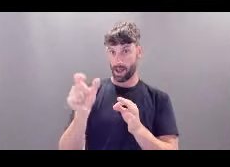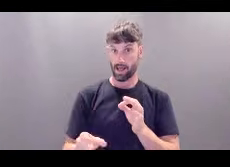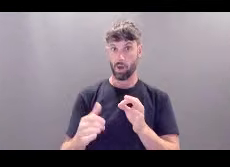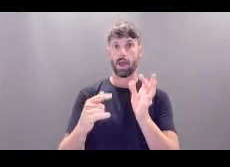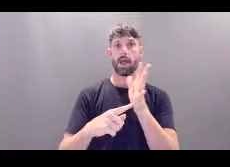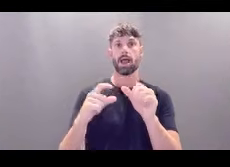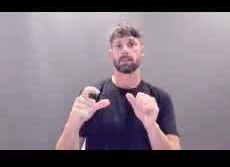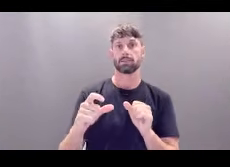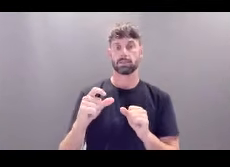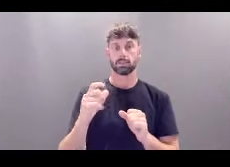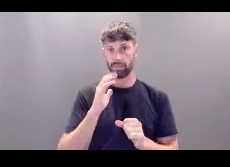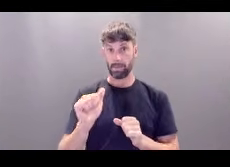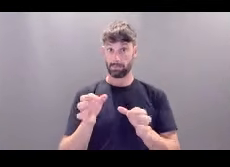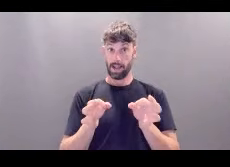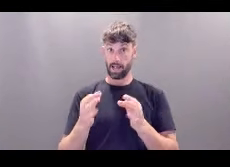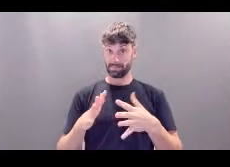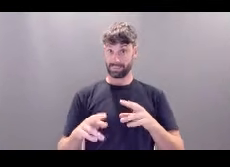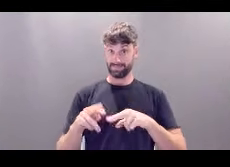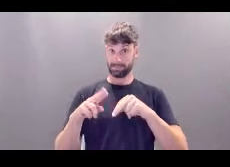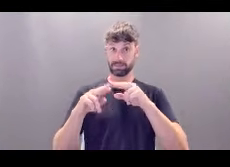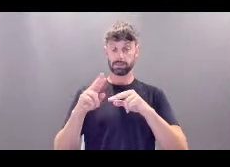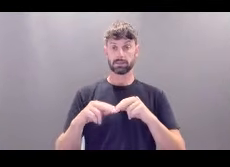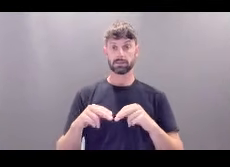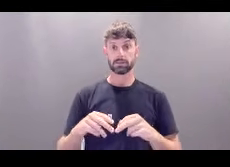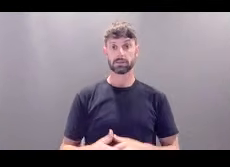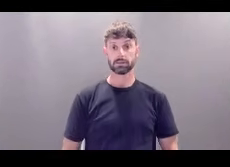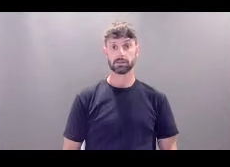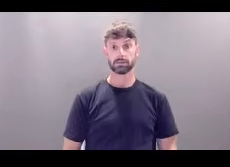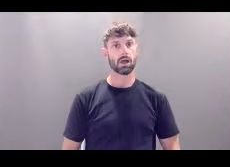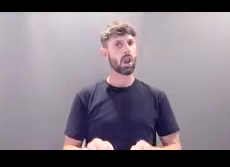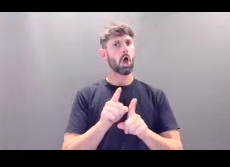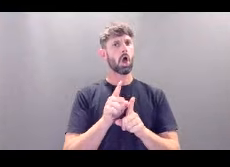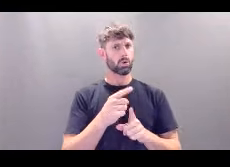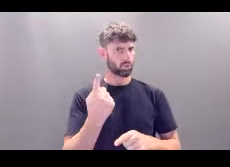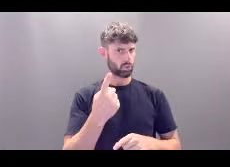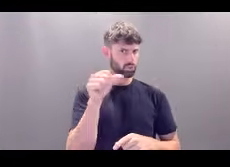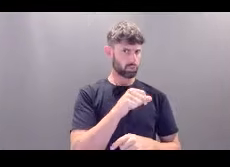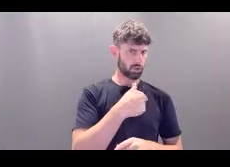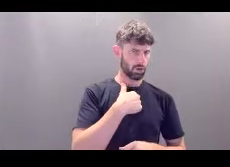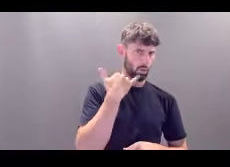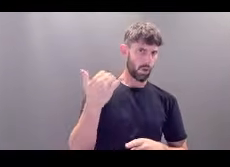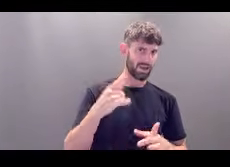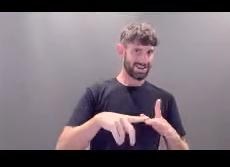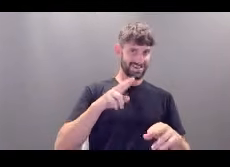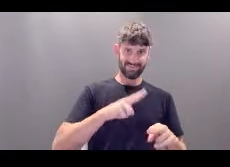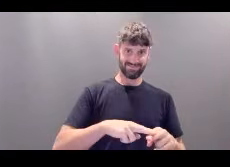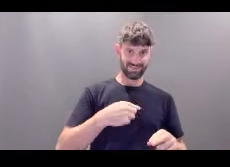developed, including who to call if the participant cannot contact their repairer,